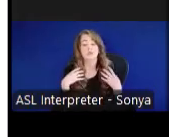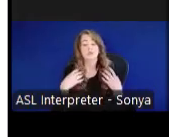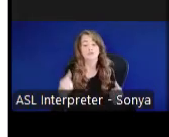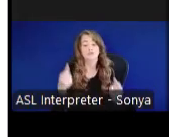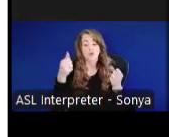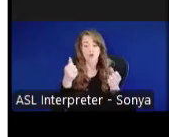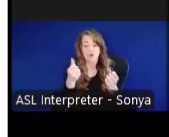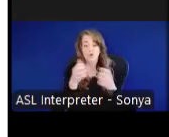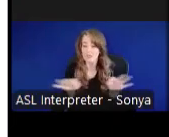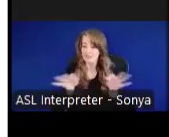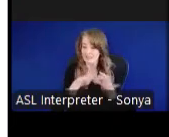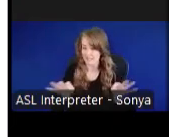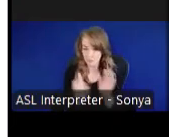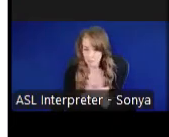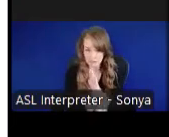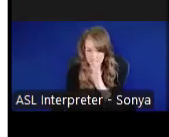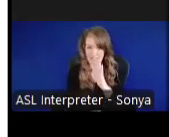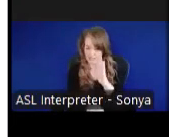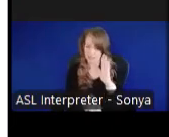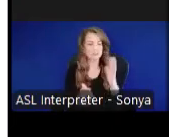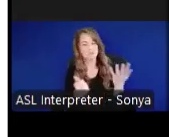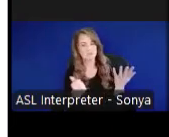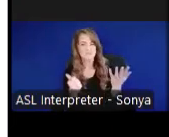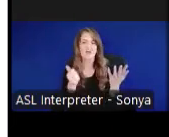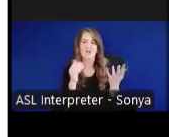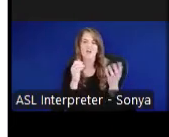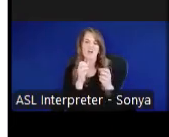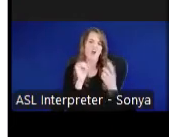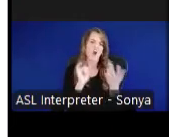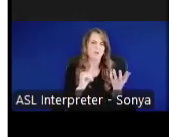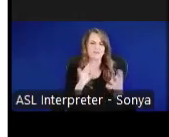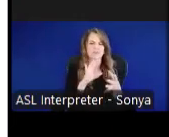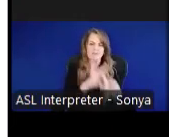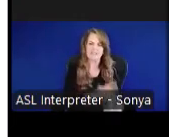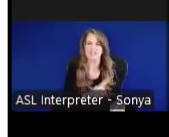disruptive behaviors such as irritability, aggression and non compliance.